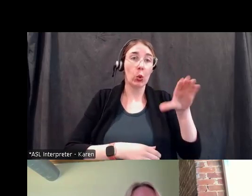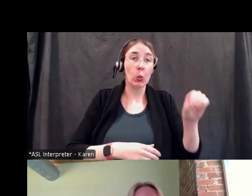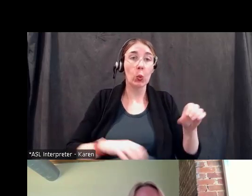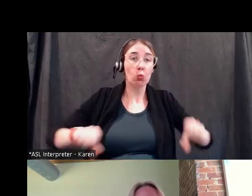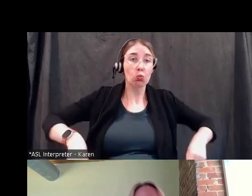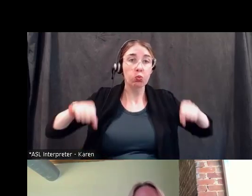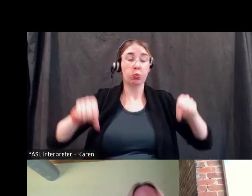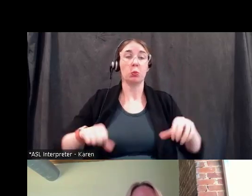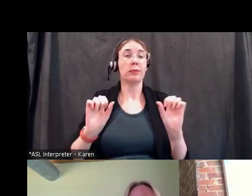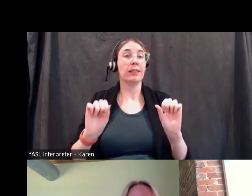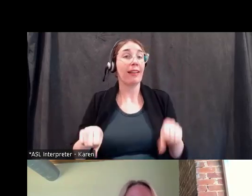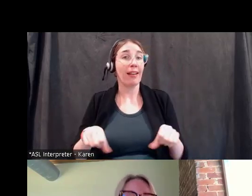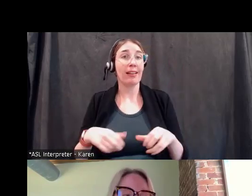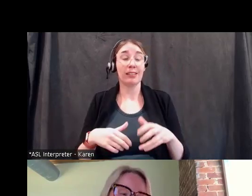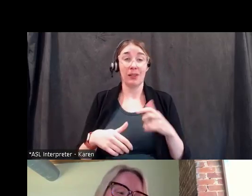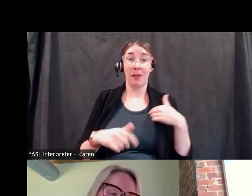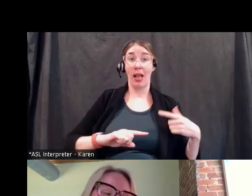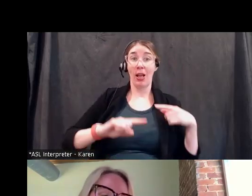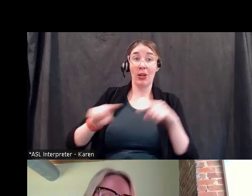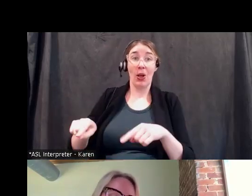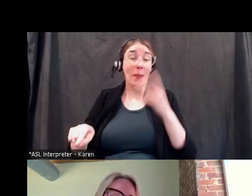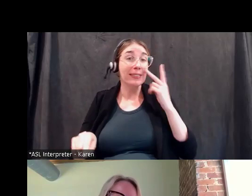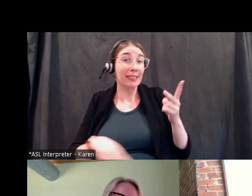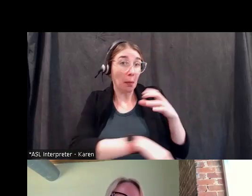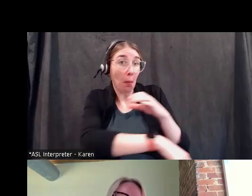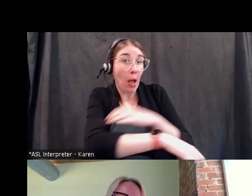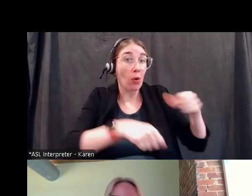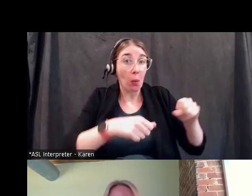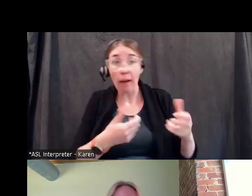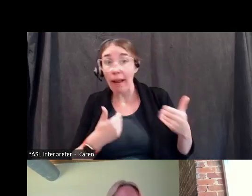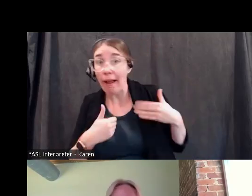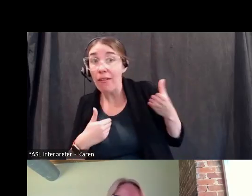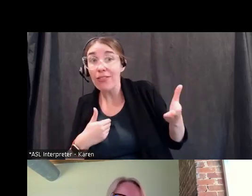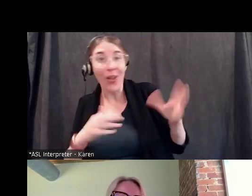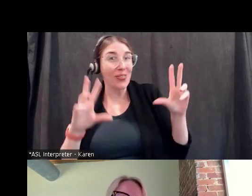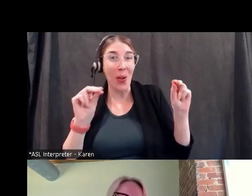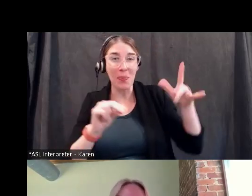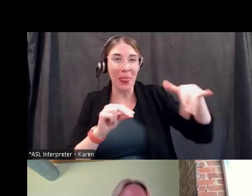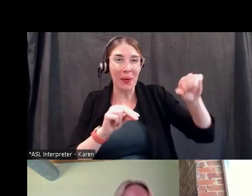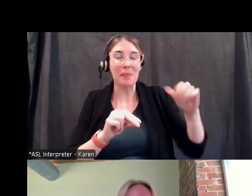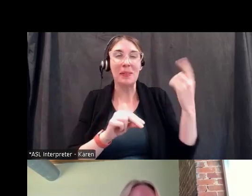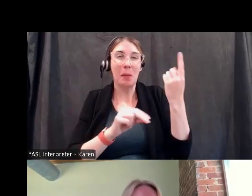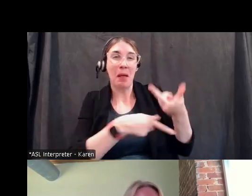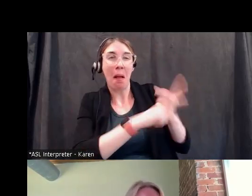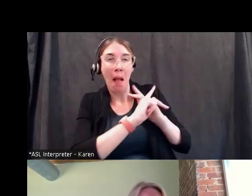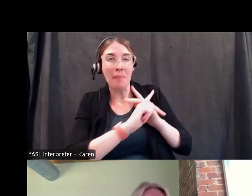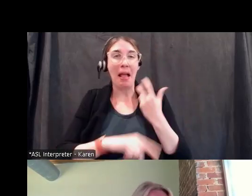time I go I love to see that it's never there. Someone has reserved it and they're taking it out and hiking. I think the only time I've ever